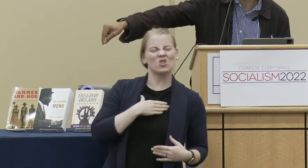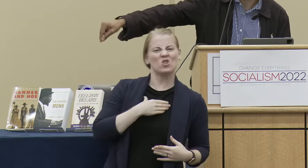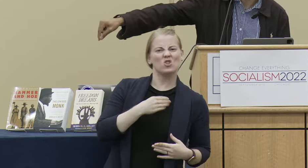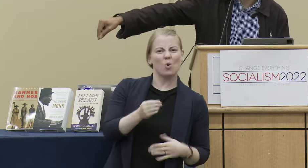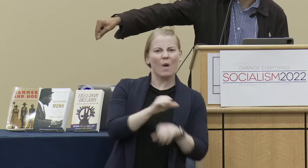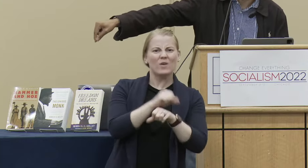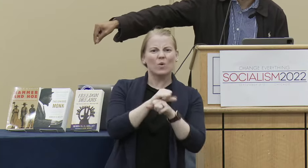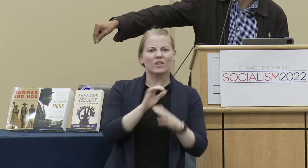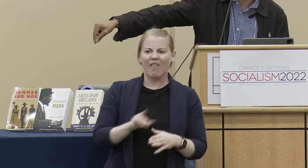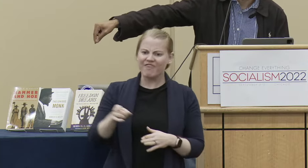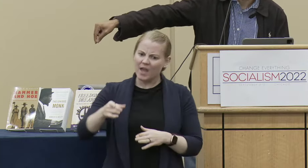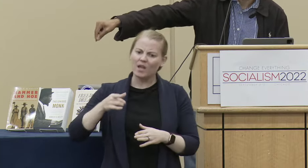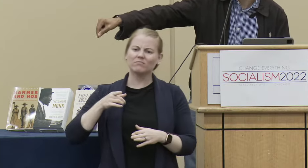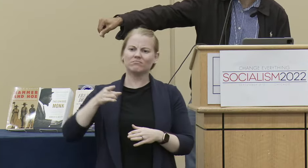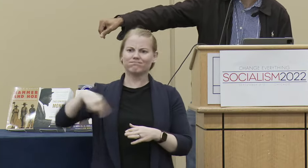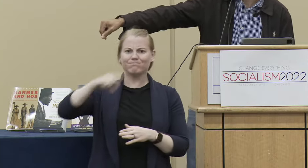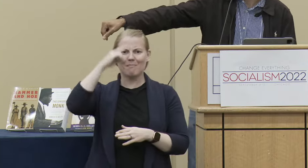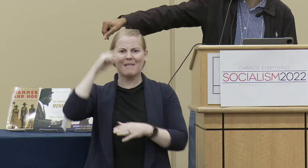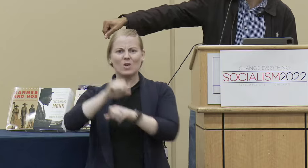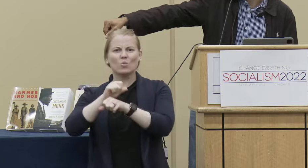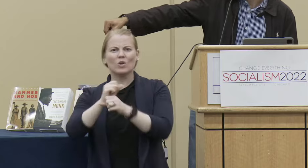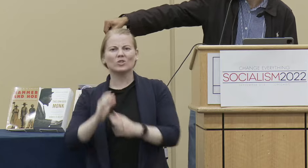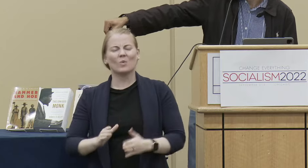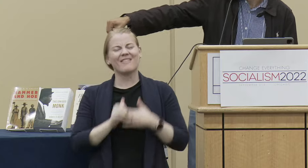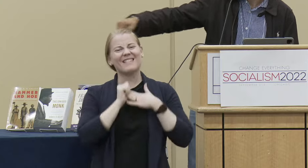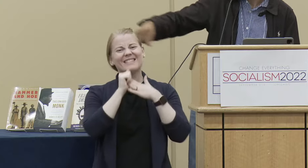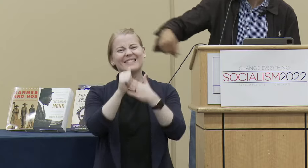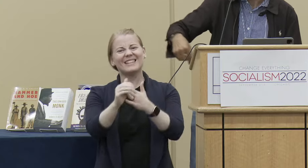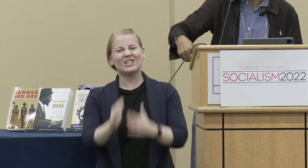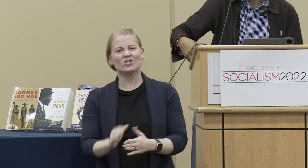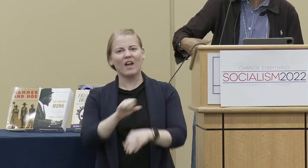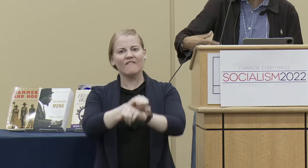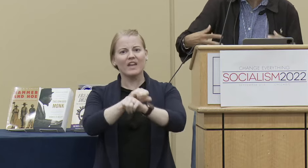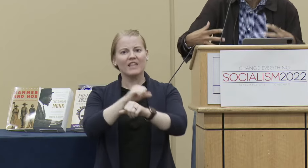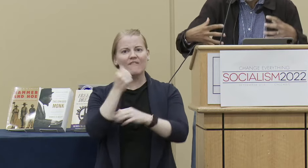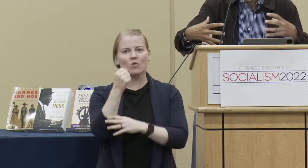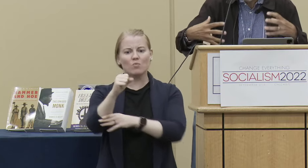led white workers on the dockets. They were the leaders